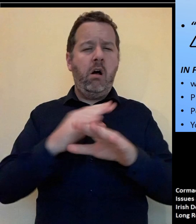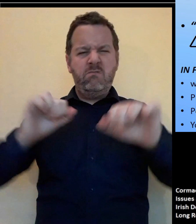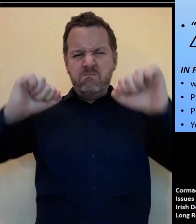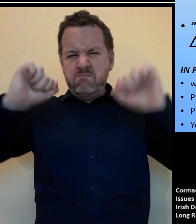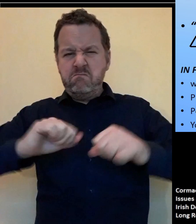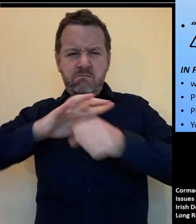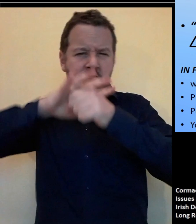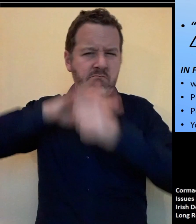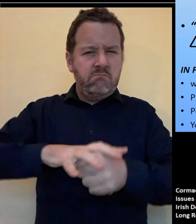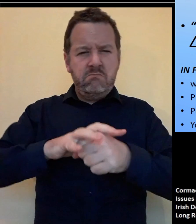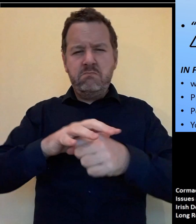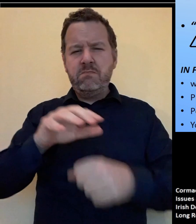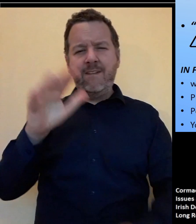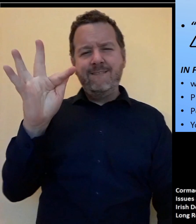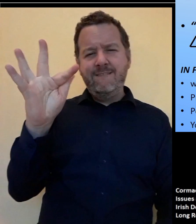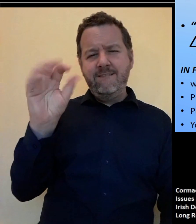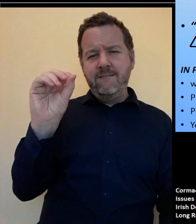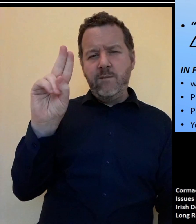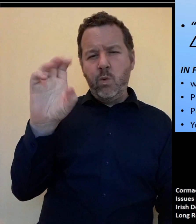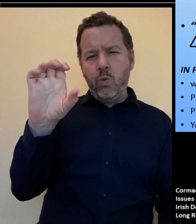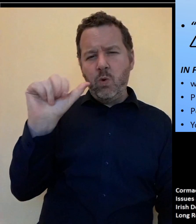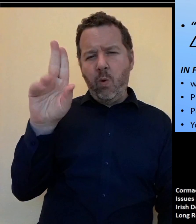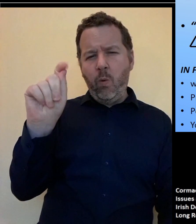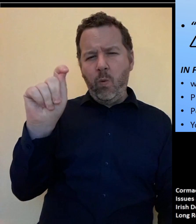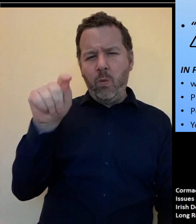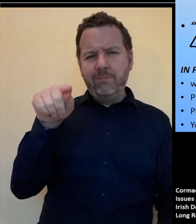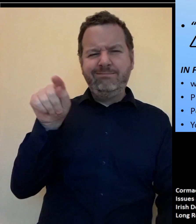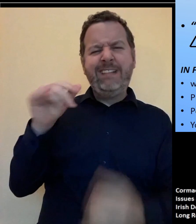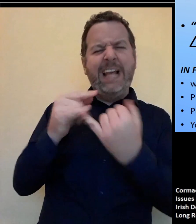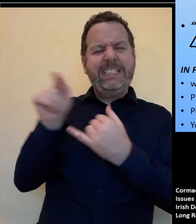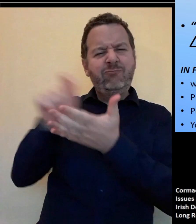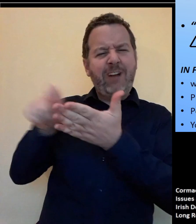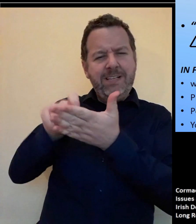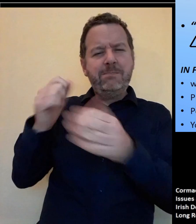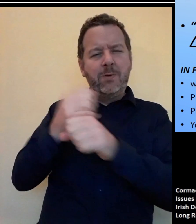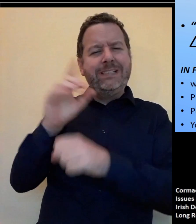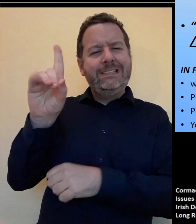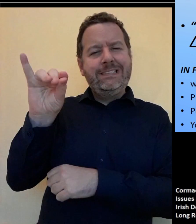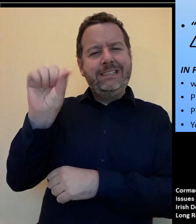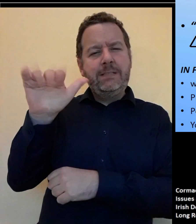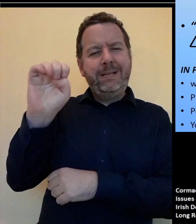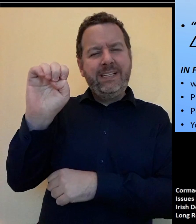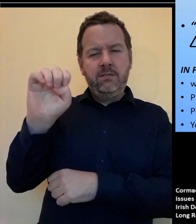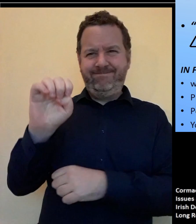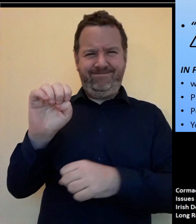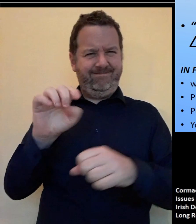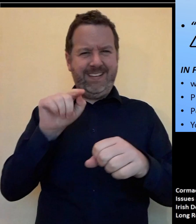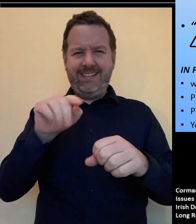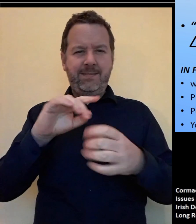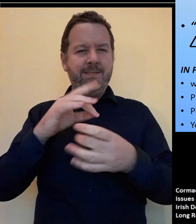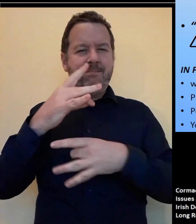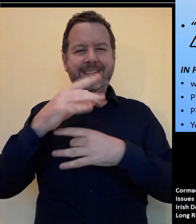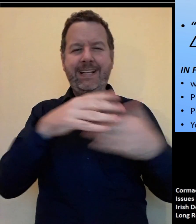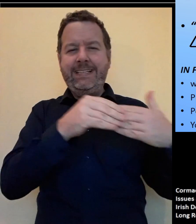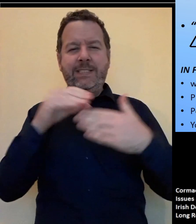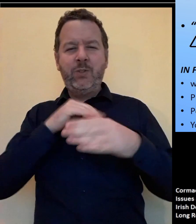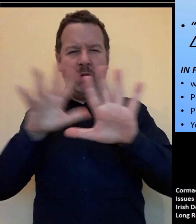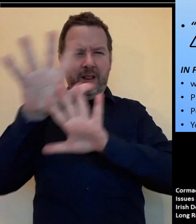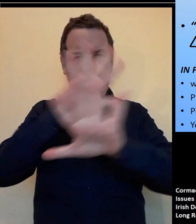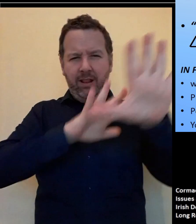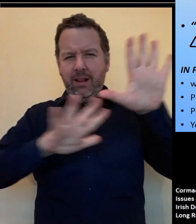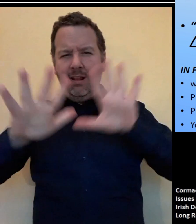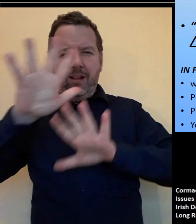of oppressive Foucauldian 'discipline' can sometimes obscure, rather than illuminate,